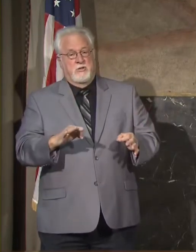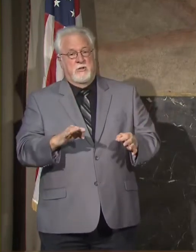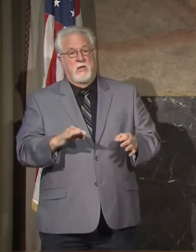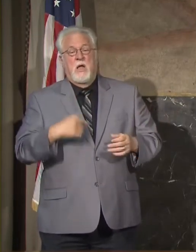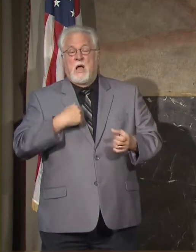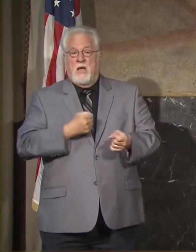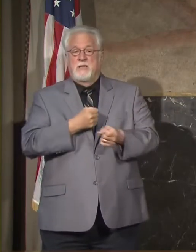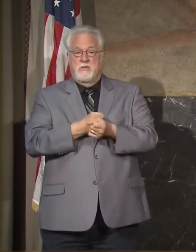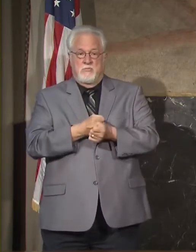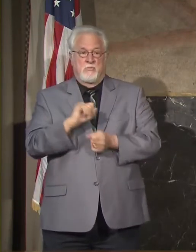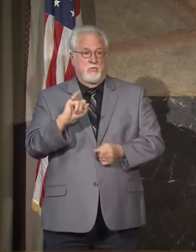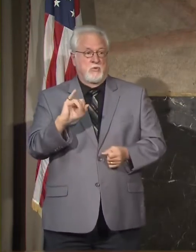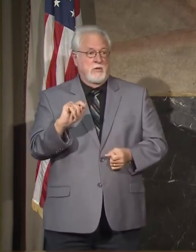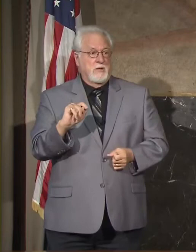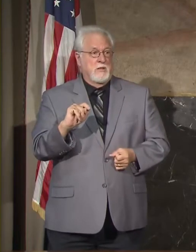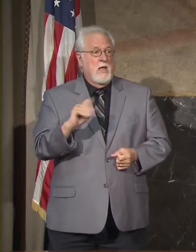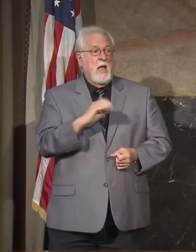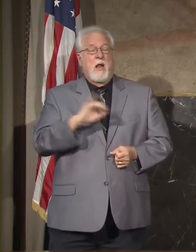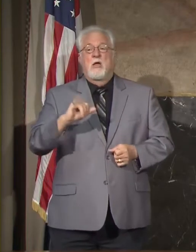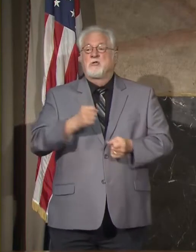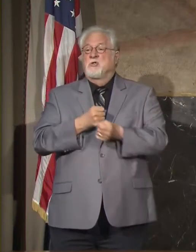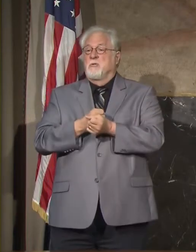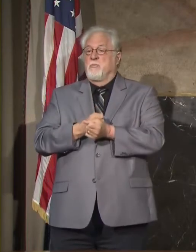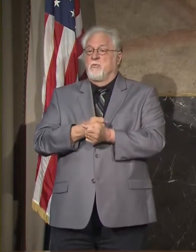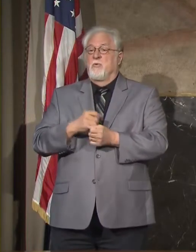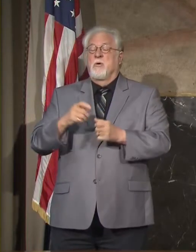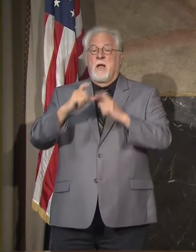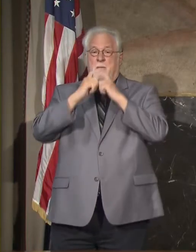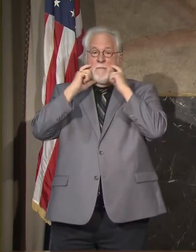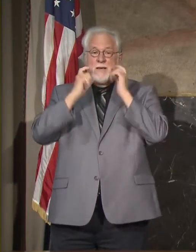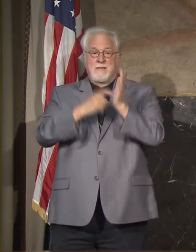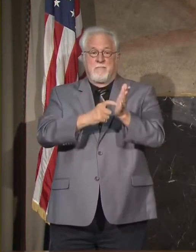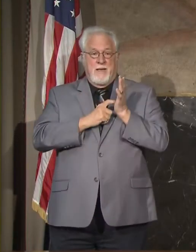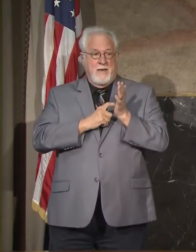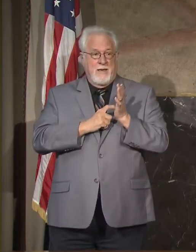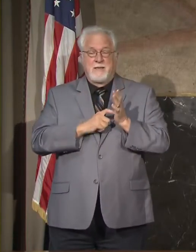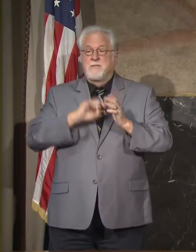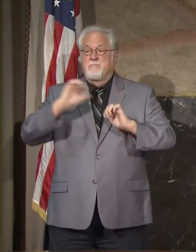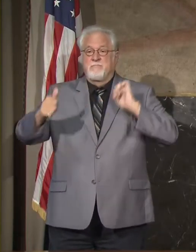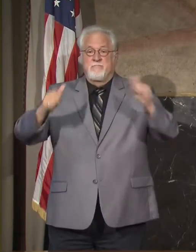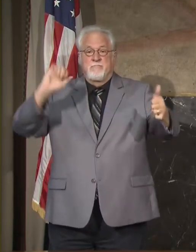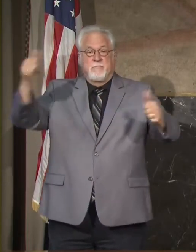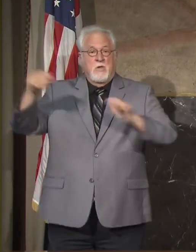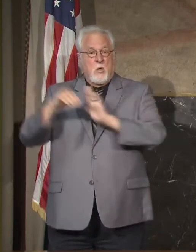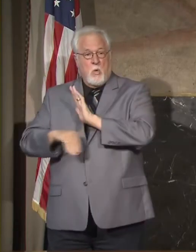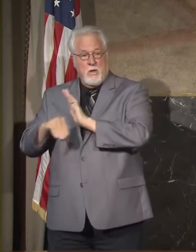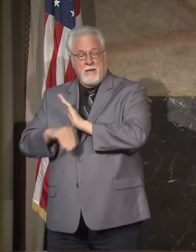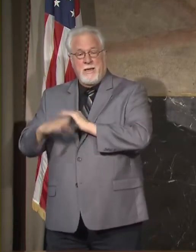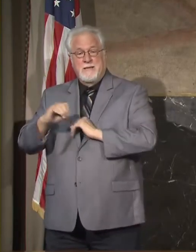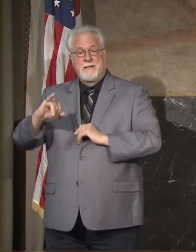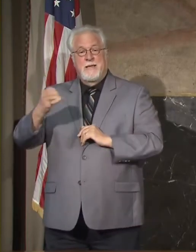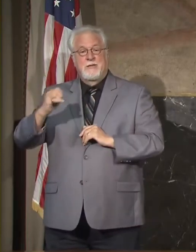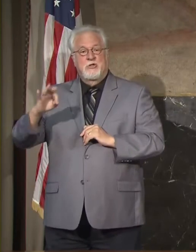Orleans Parish and Jefferson Parish from Mayor Layota Cantrell and Parish President